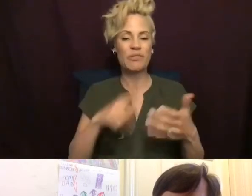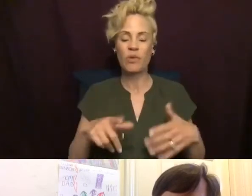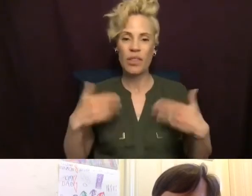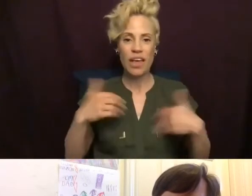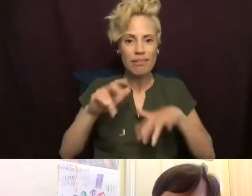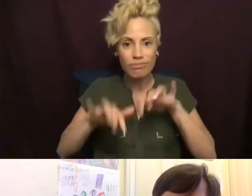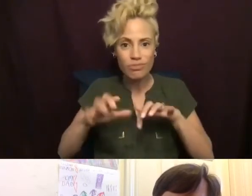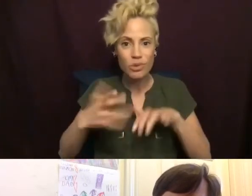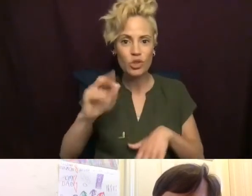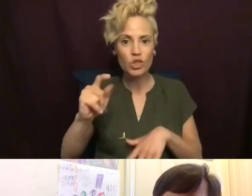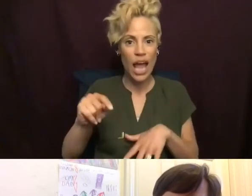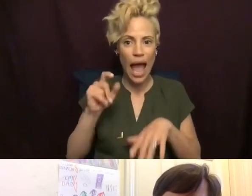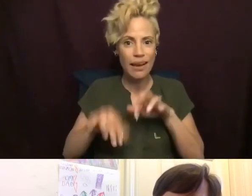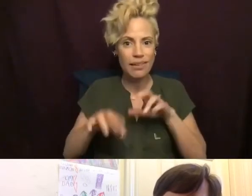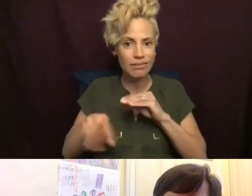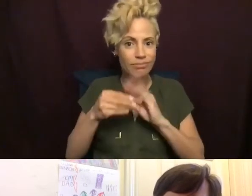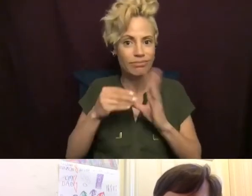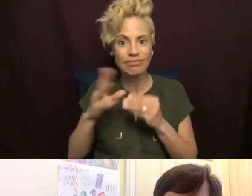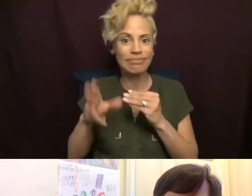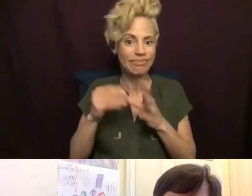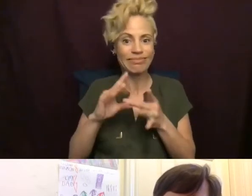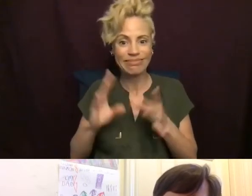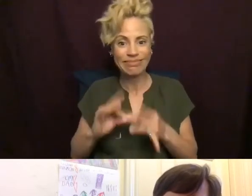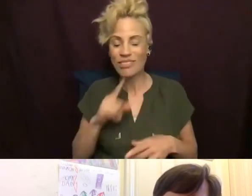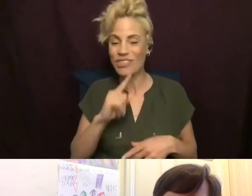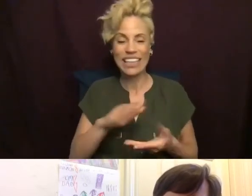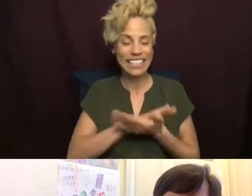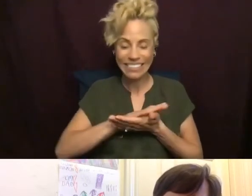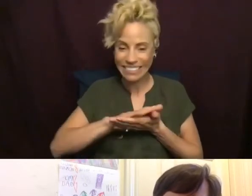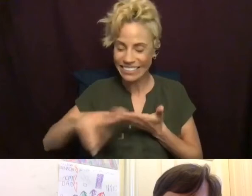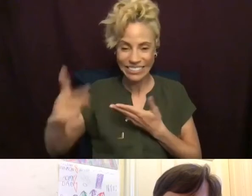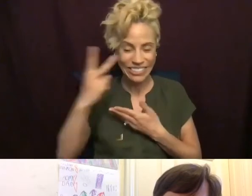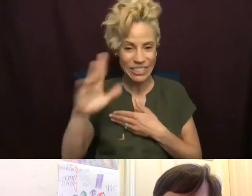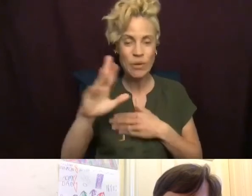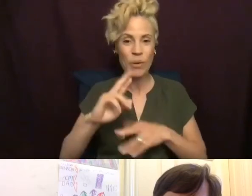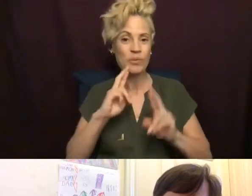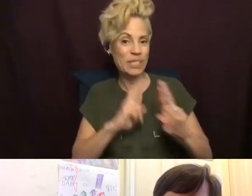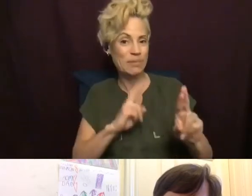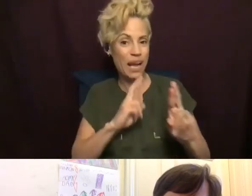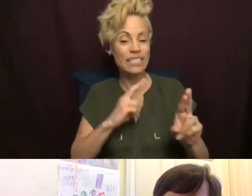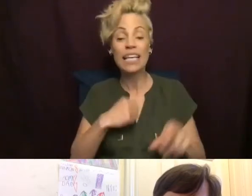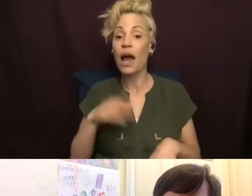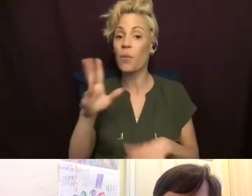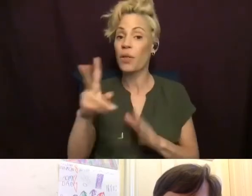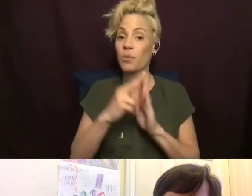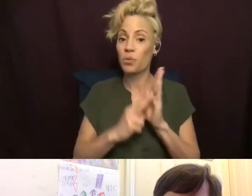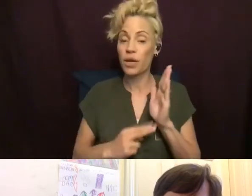Really, really great to see your responses. I'm going to read two questions